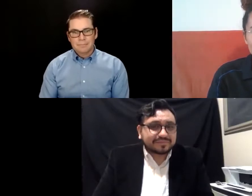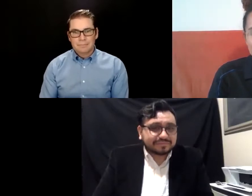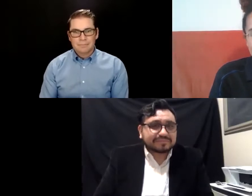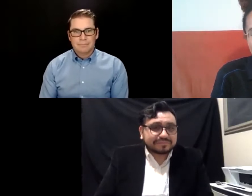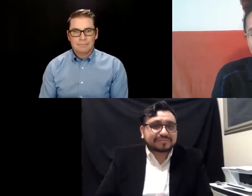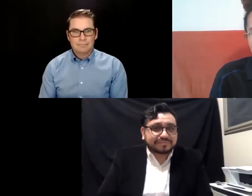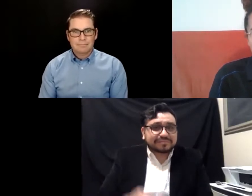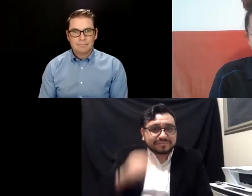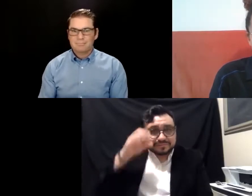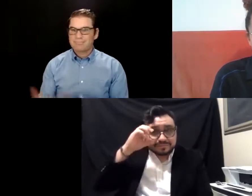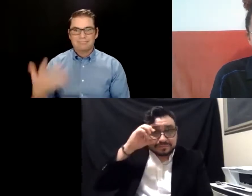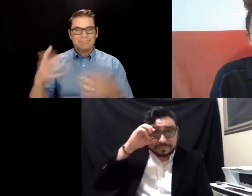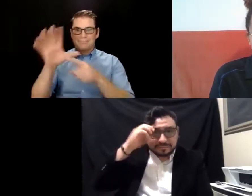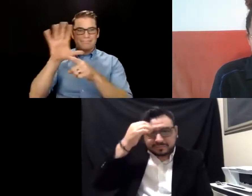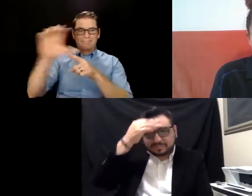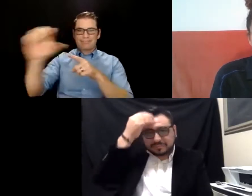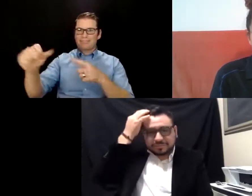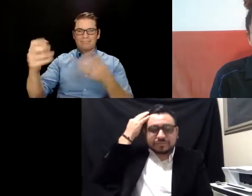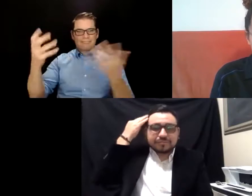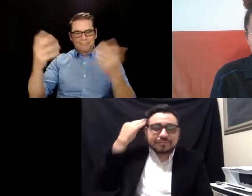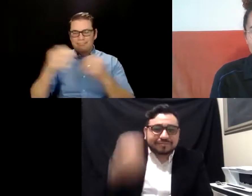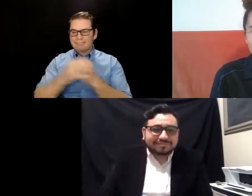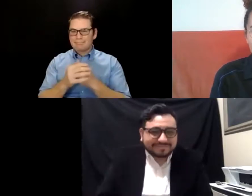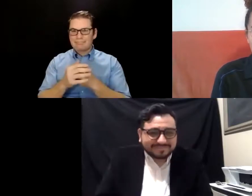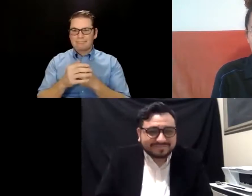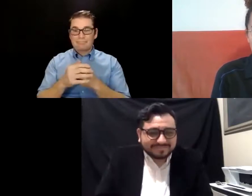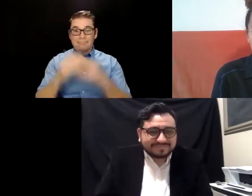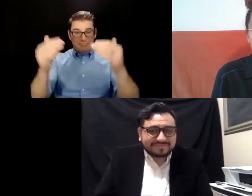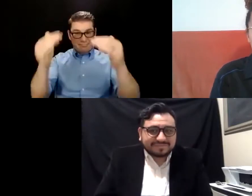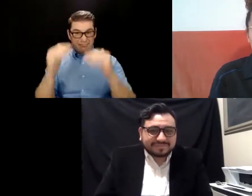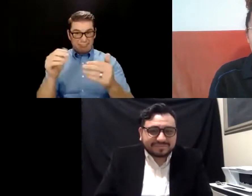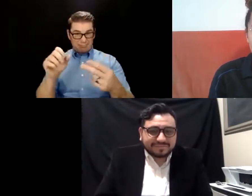That's amazing, um, so next question? Um, we're gonna have, uh, where did you attend